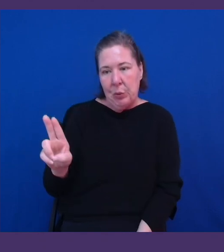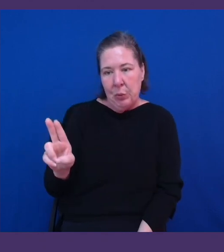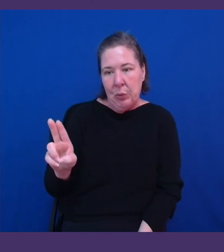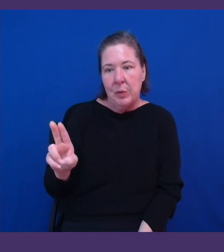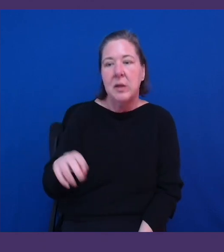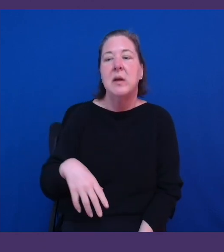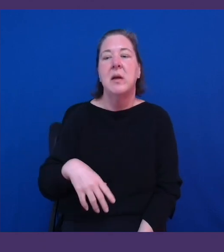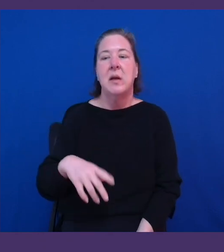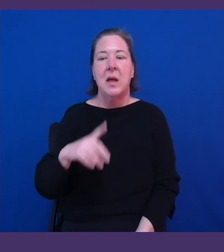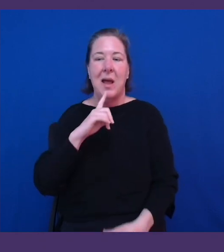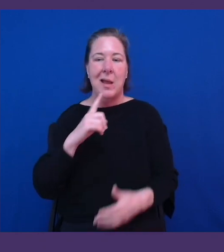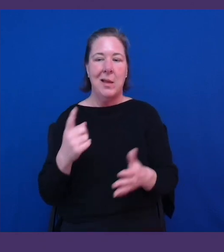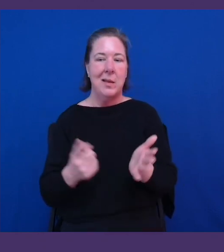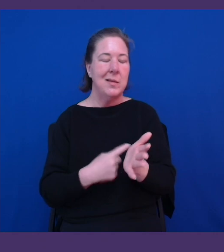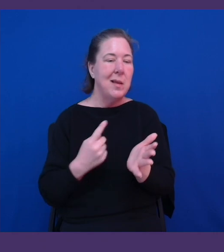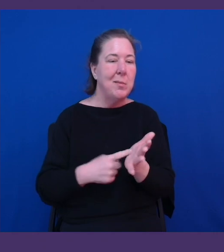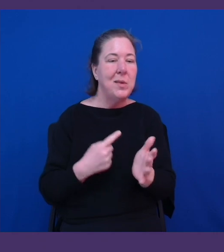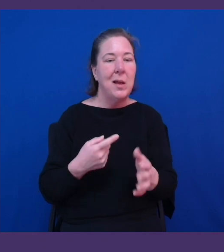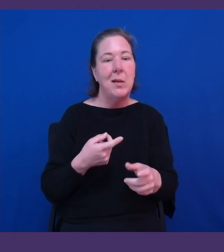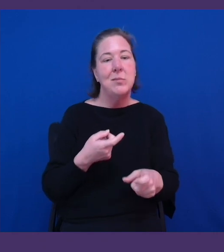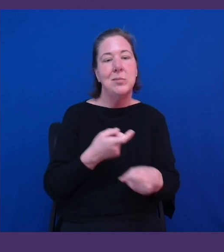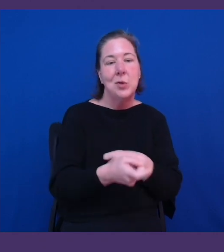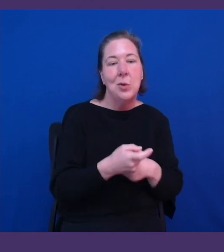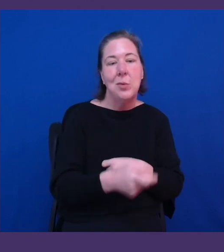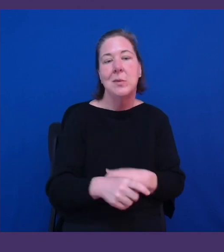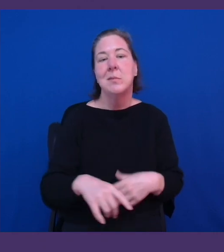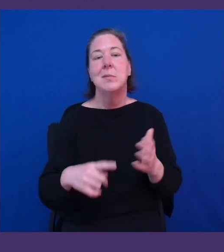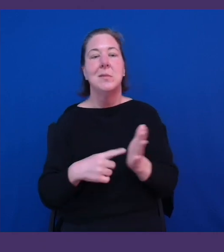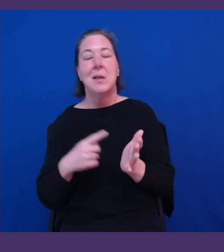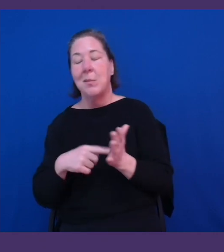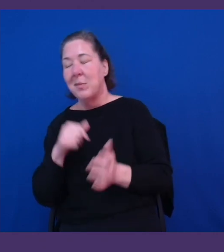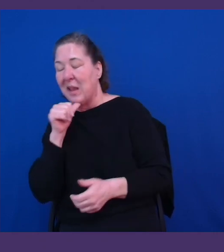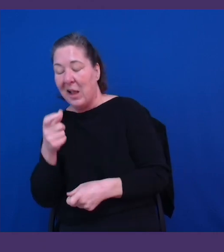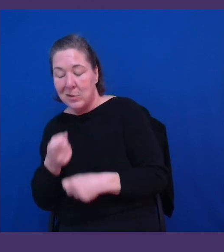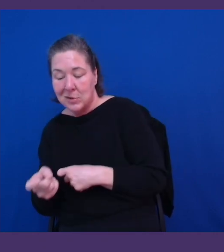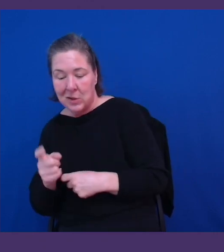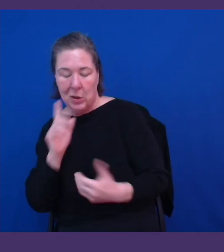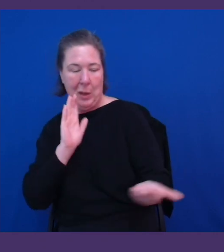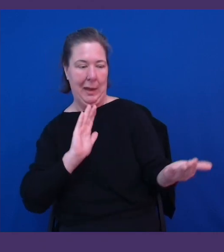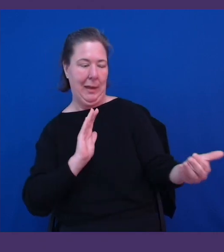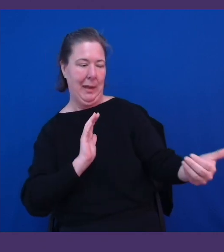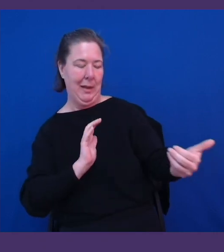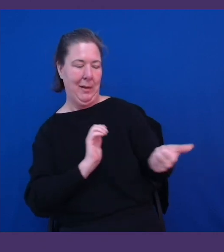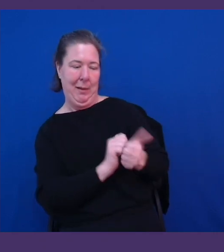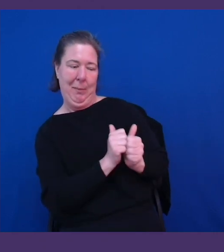and sometimes not jokingly, saying that we are doing this to be able to compete with the US. I think we still are not doing that, really,